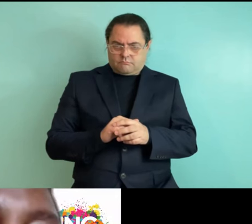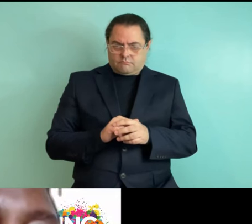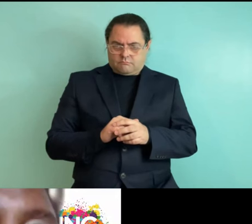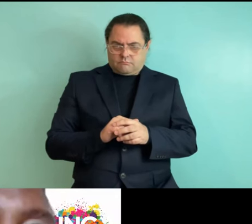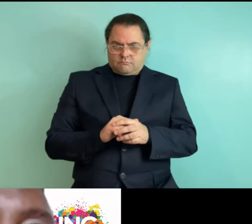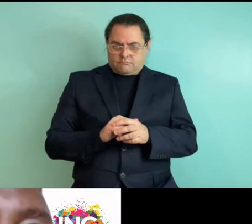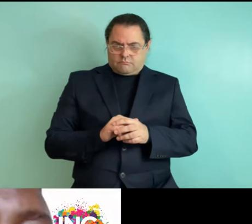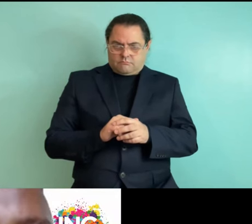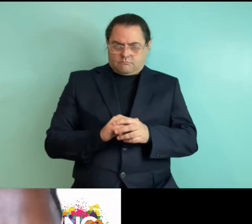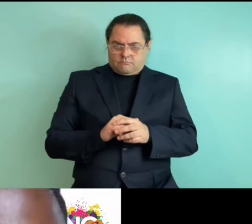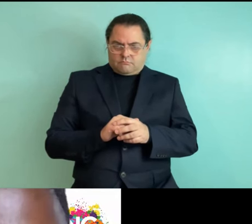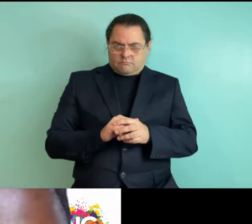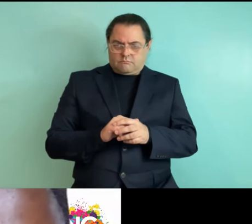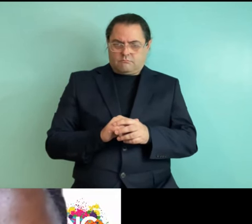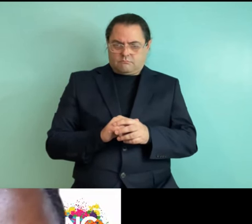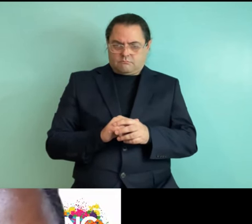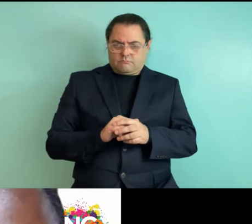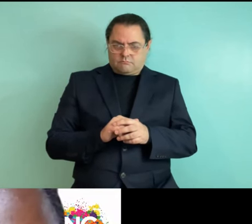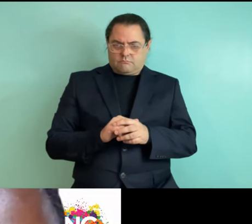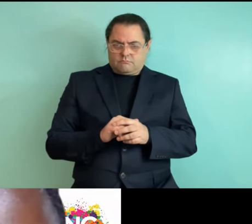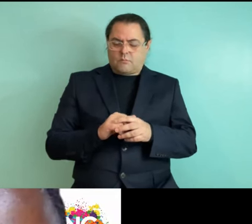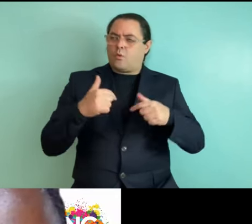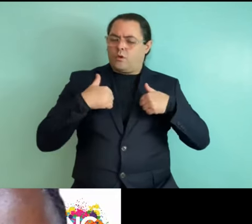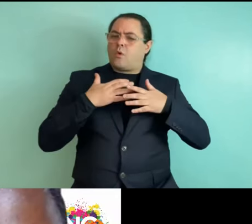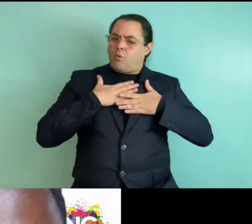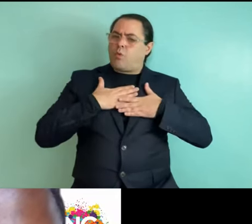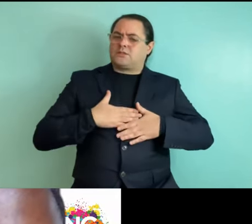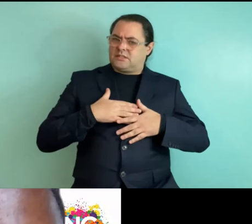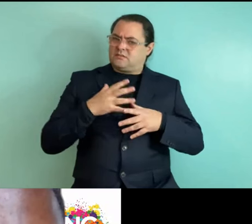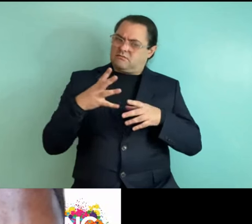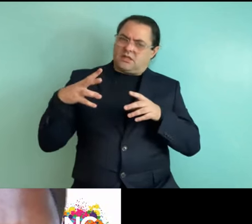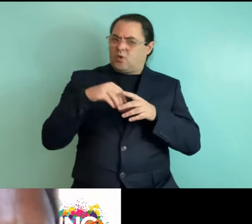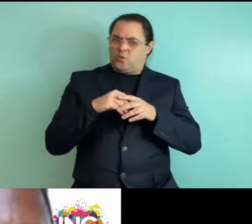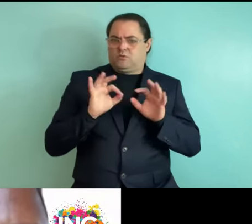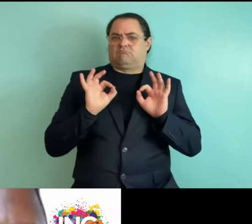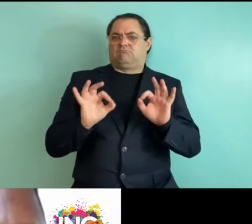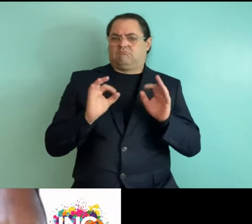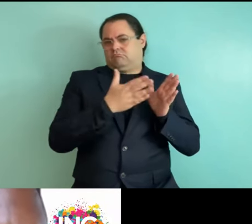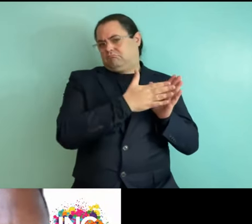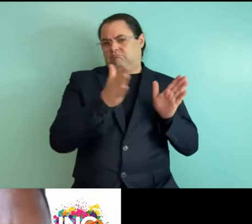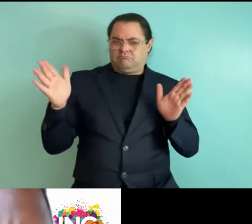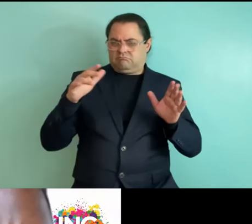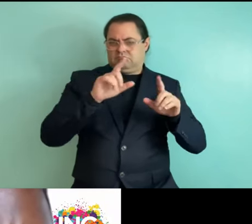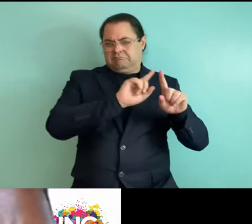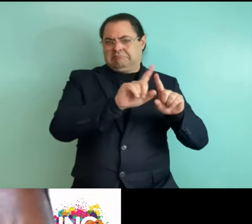the, the ambition of becoming the most inclusive workplace that it was a lot of people thrive.